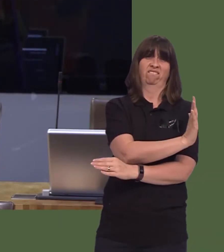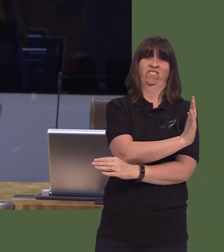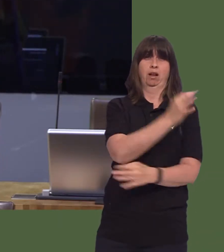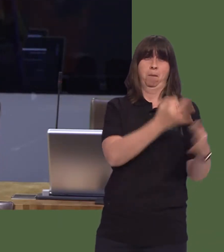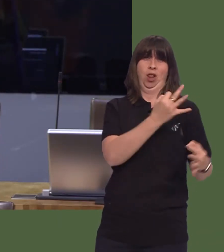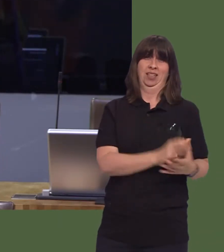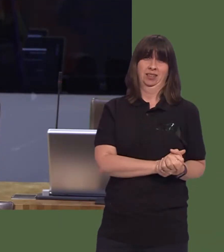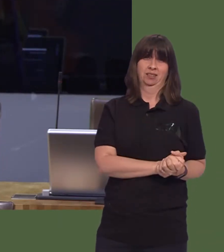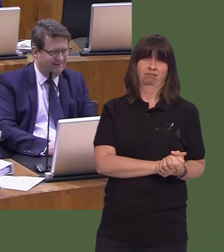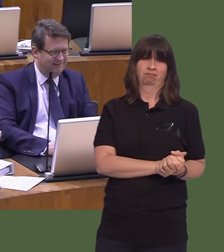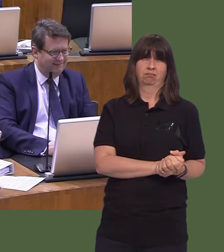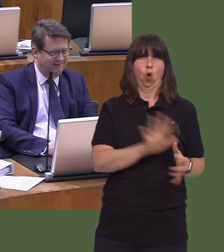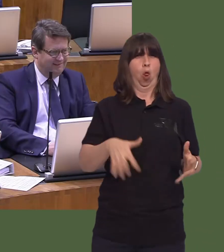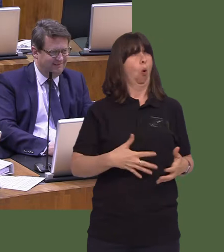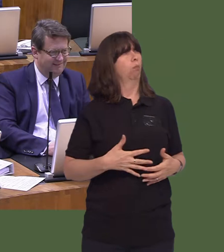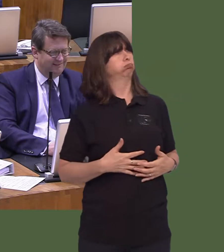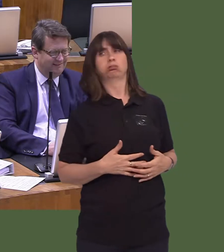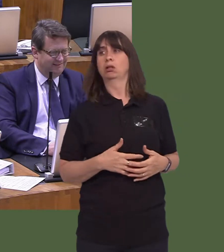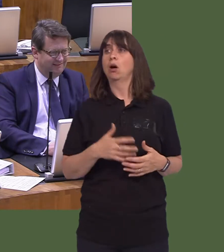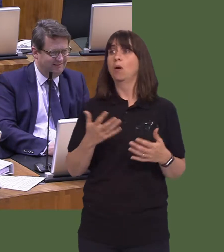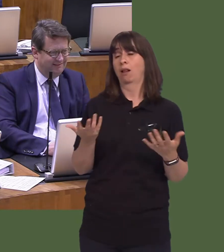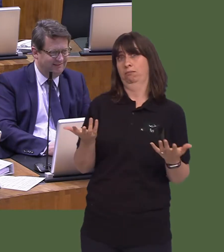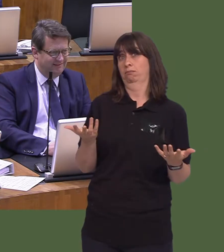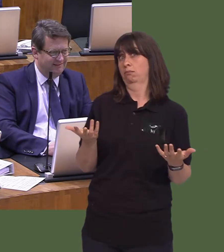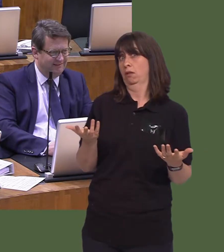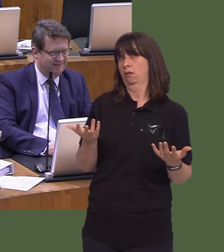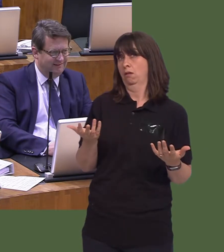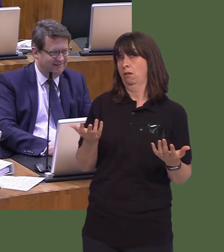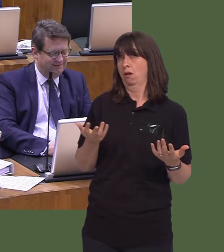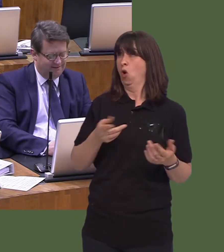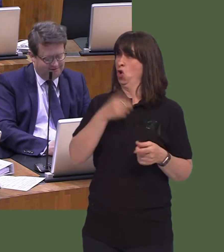Well, matter of factóand I think the false indignation coming from the other side proves